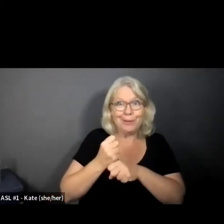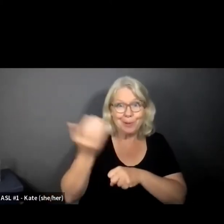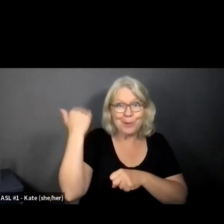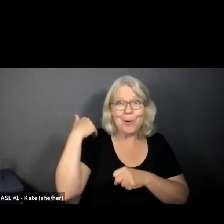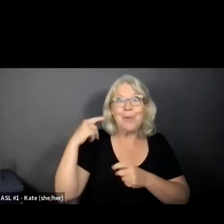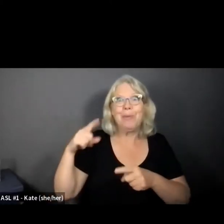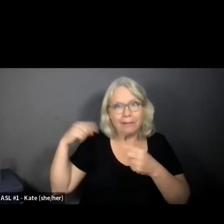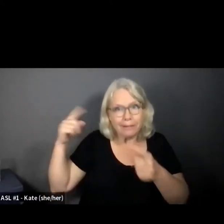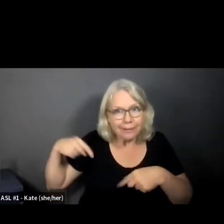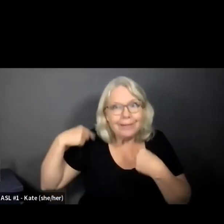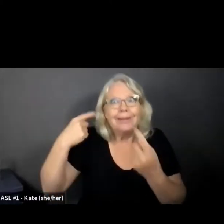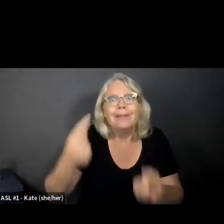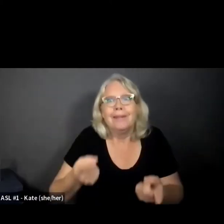STAFF TEAM.